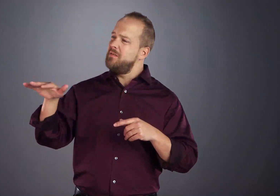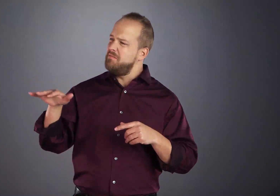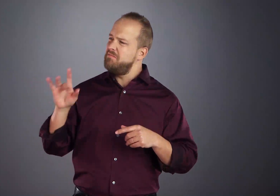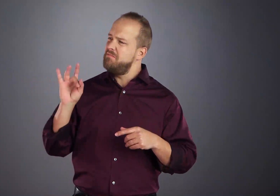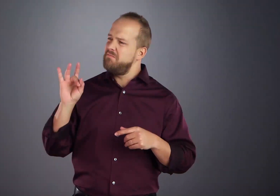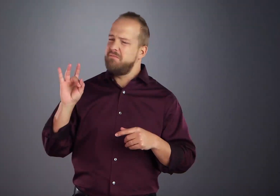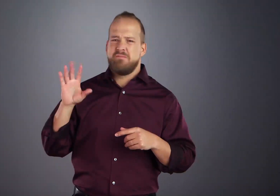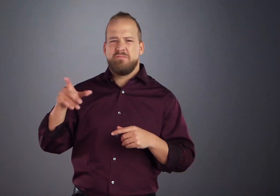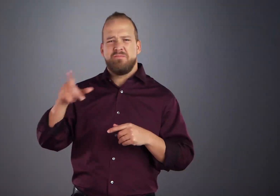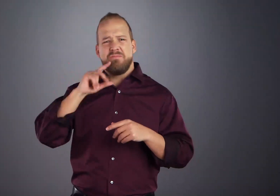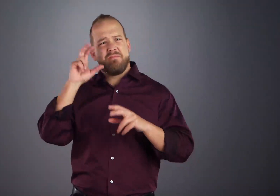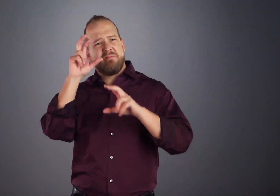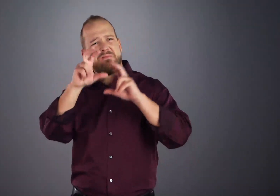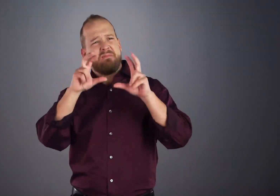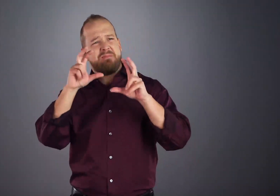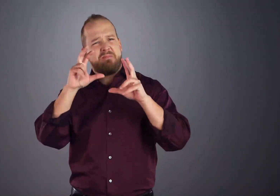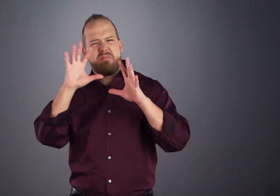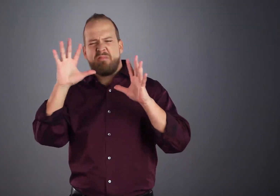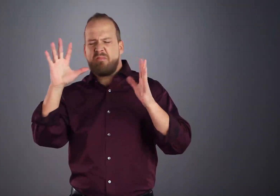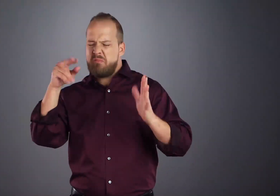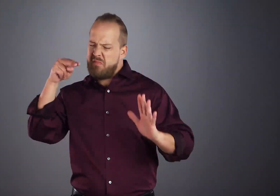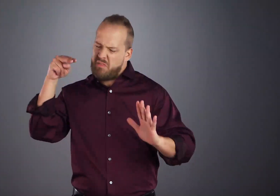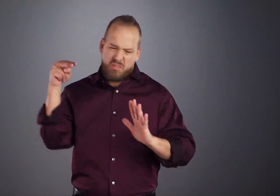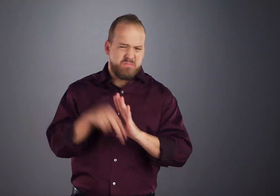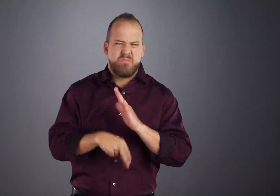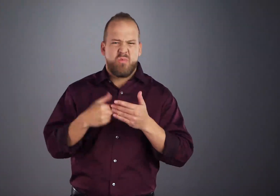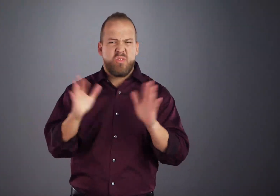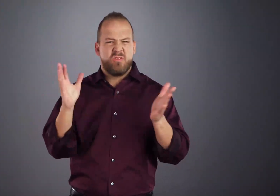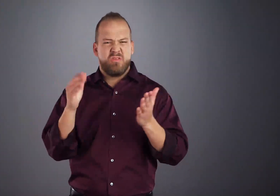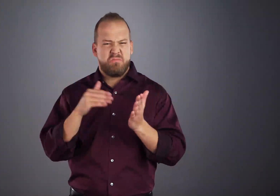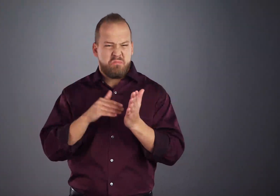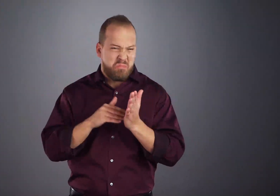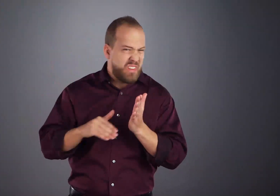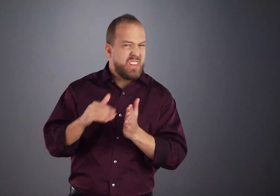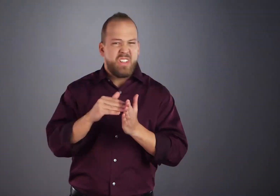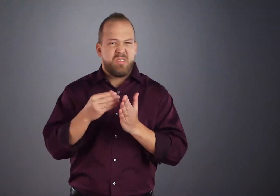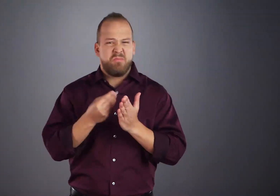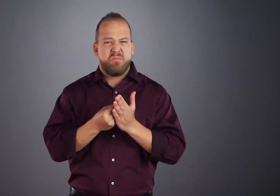My friends had dropped several million since ten o'clock — so what?